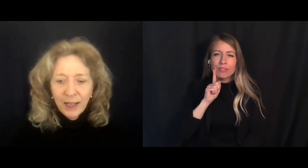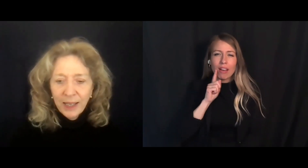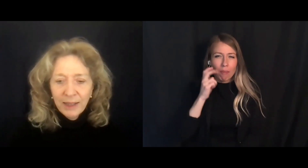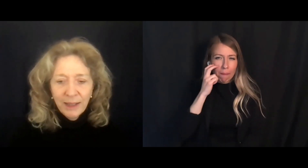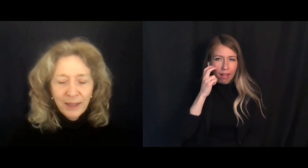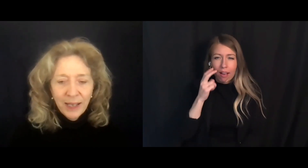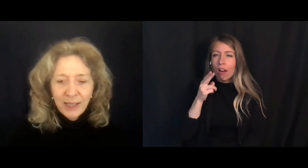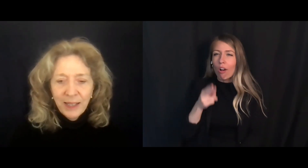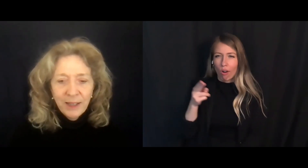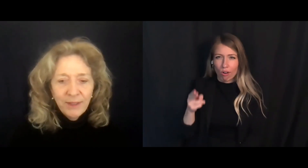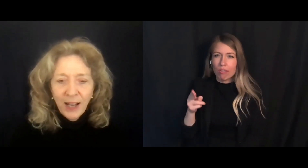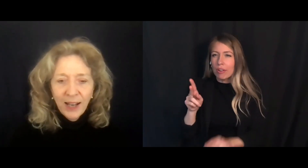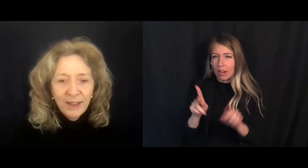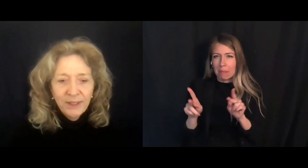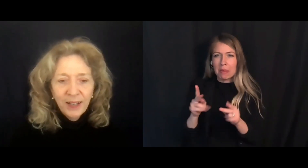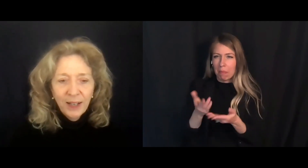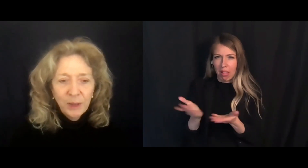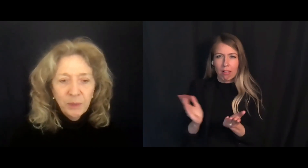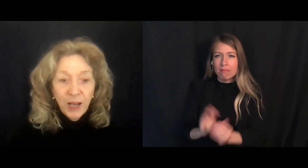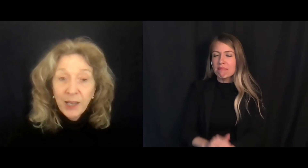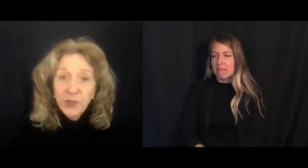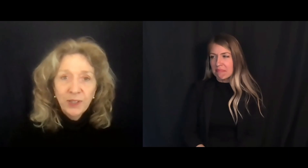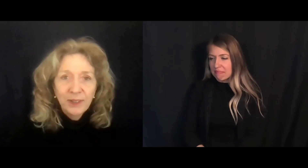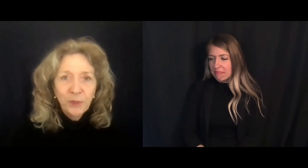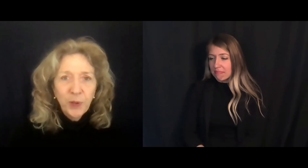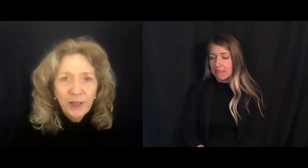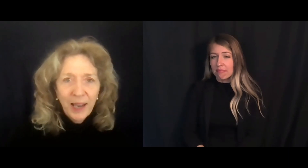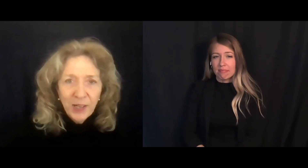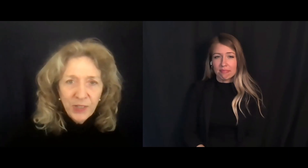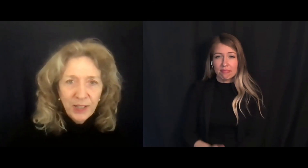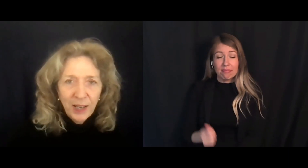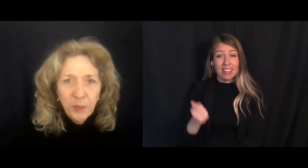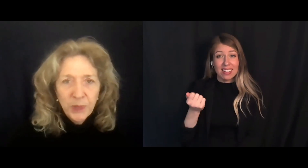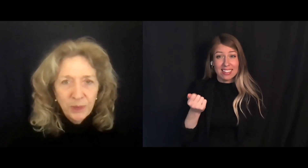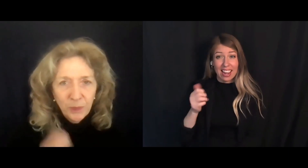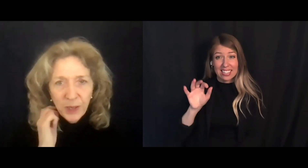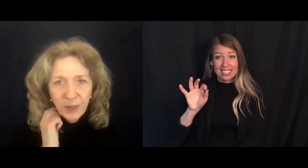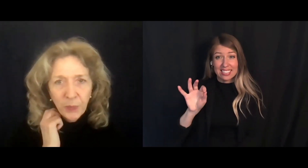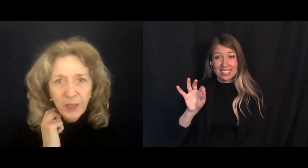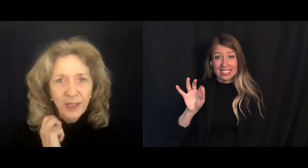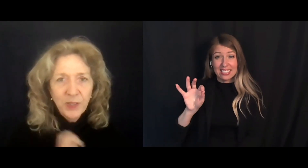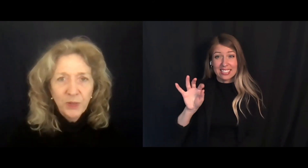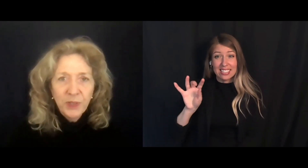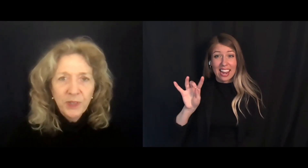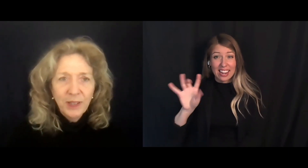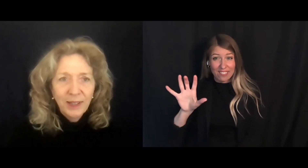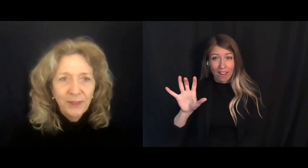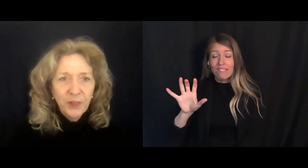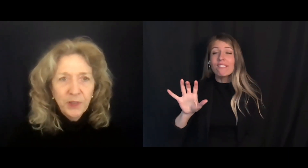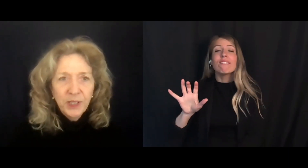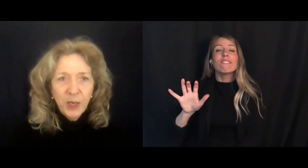In 1985, I used to work, actually helped run the relay service for the state,